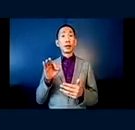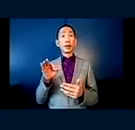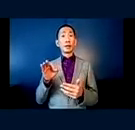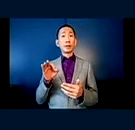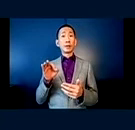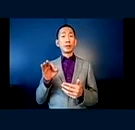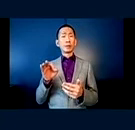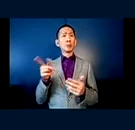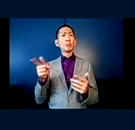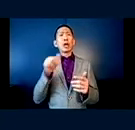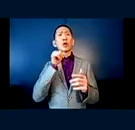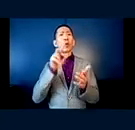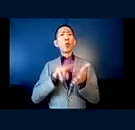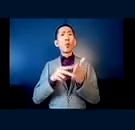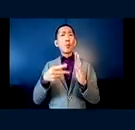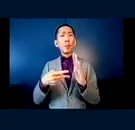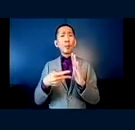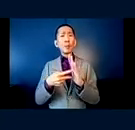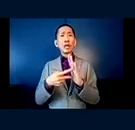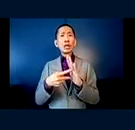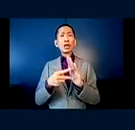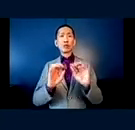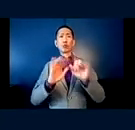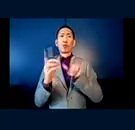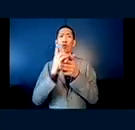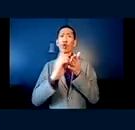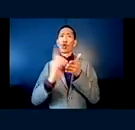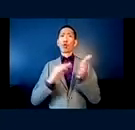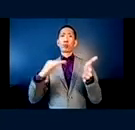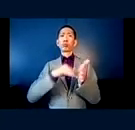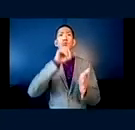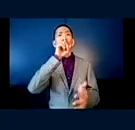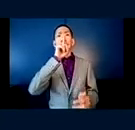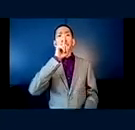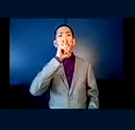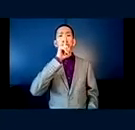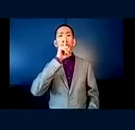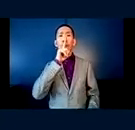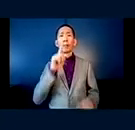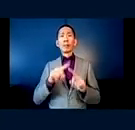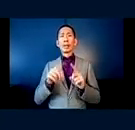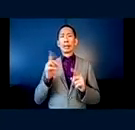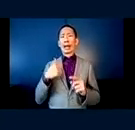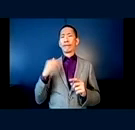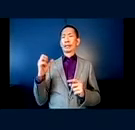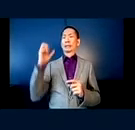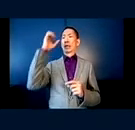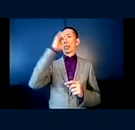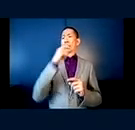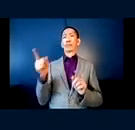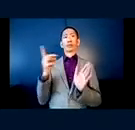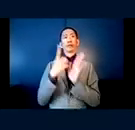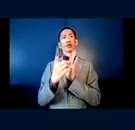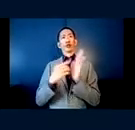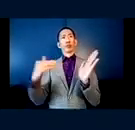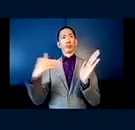SAY EVEN IF THERE WAS NO MEANING, OVERT DISCRIMINATION, LET'SSAY THERE WAS PERCEPTION